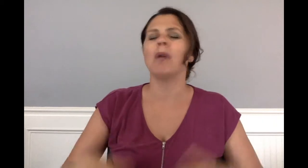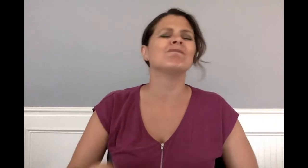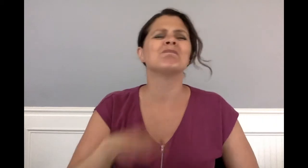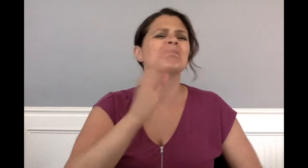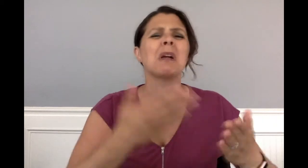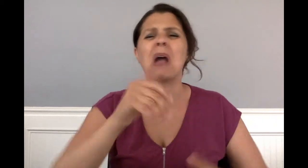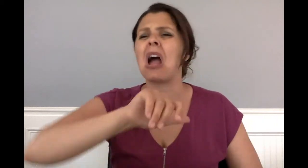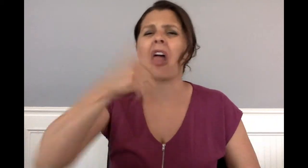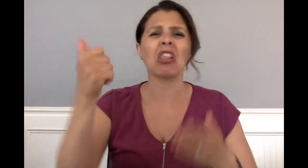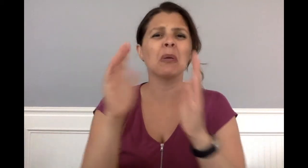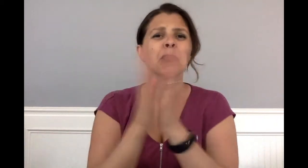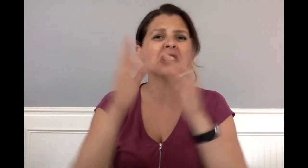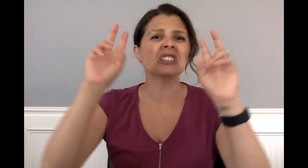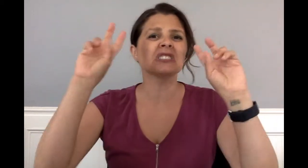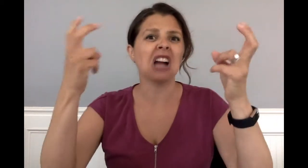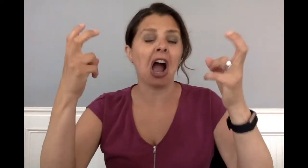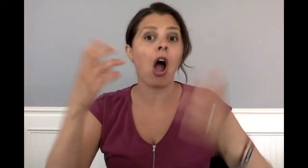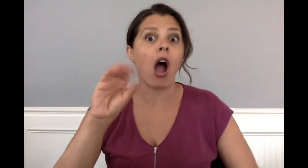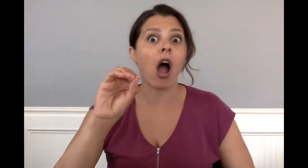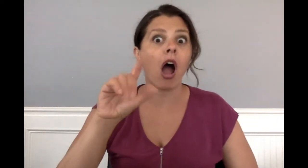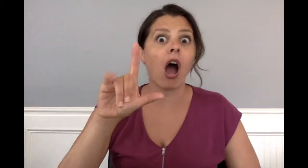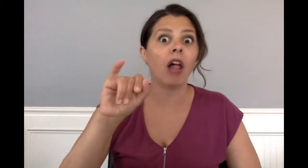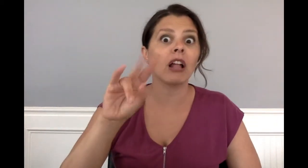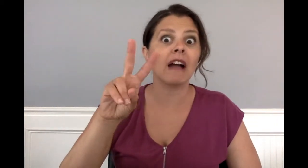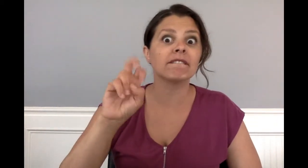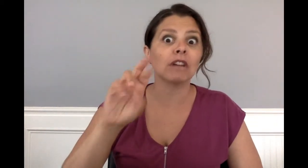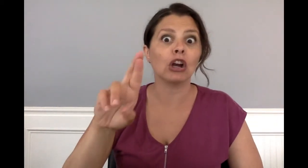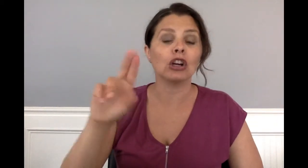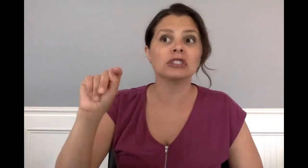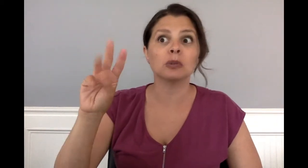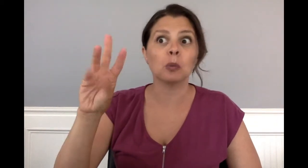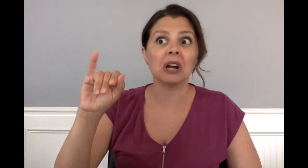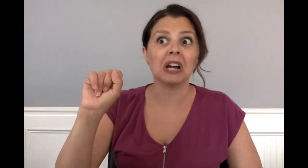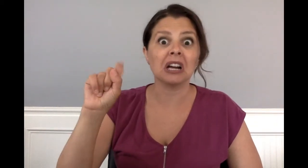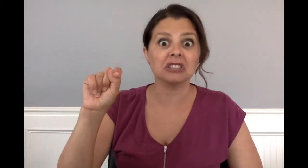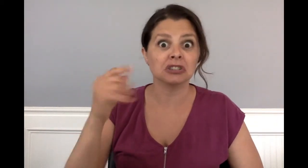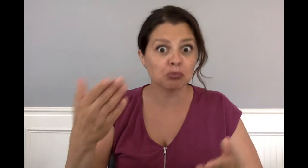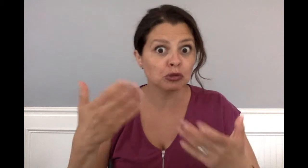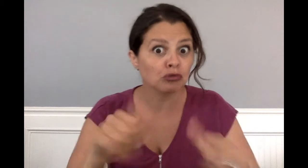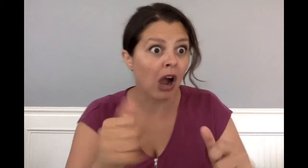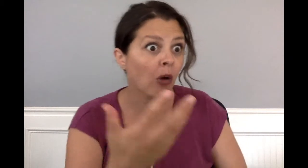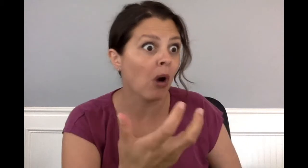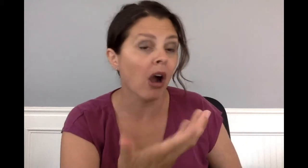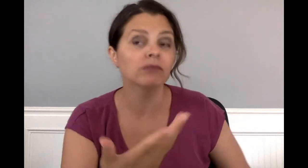Perhaps you should try "Oliver Twist"?”